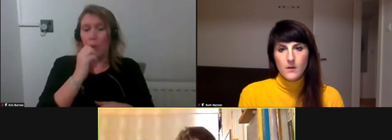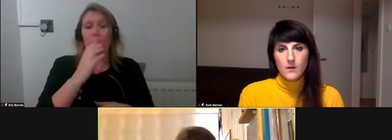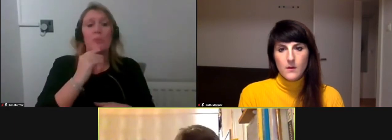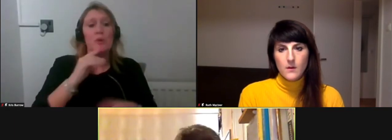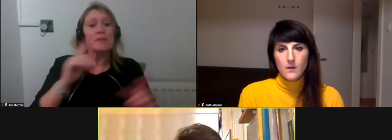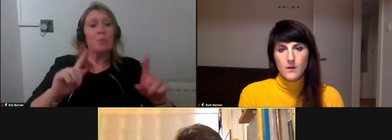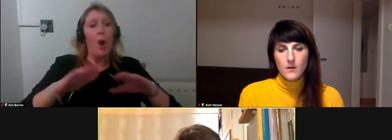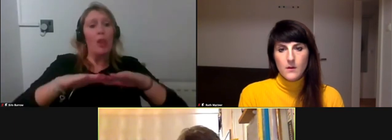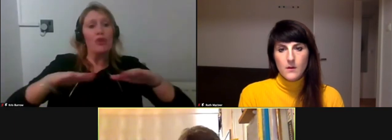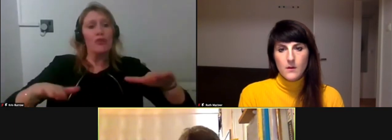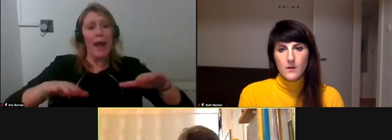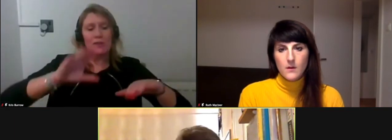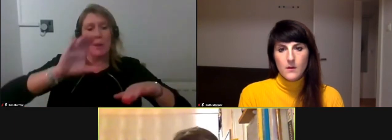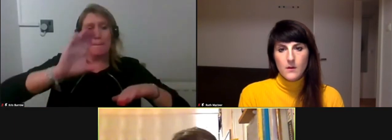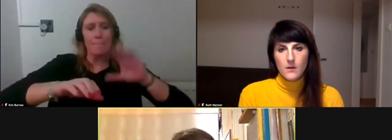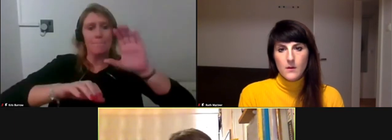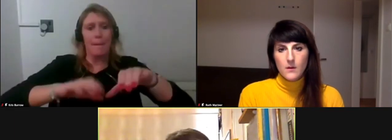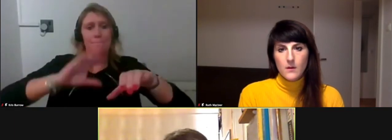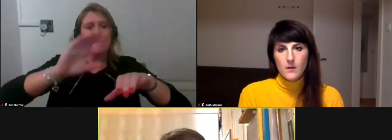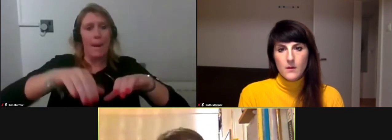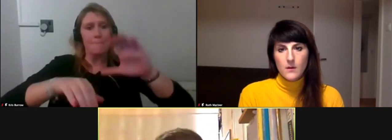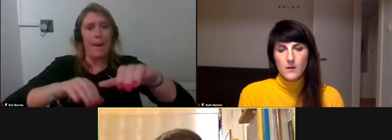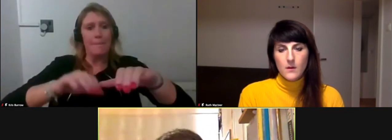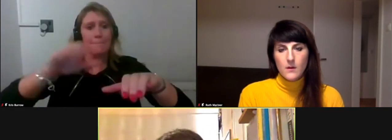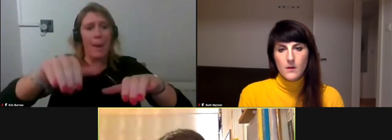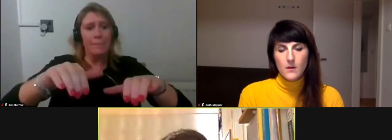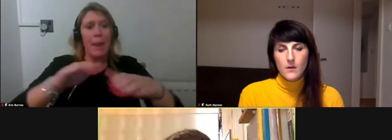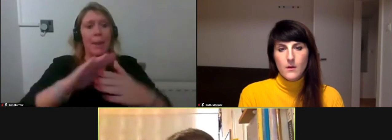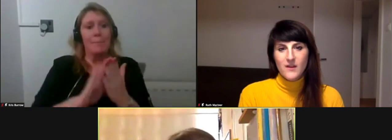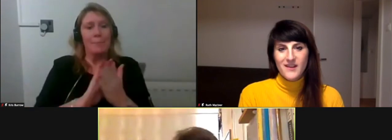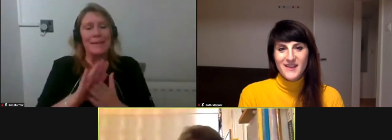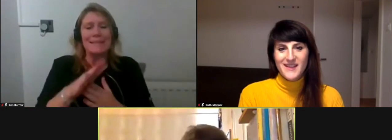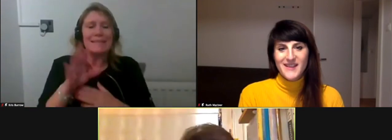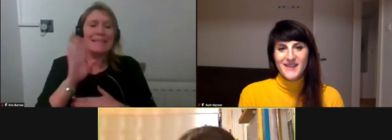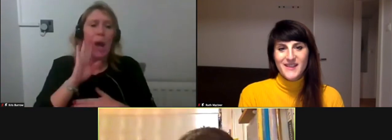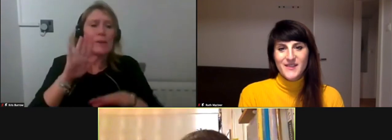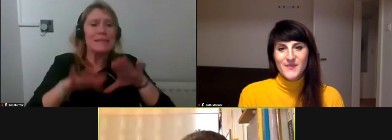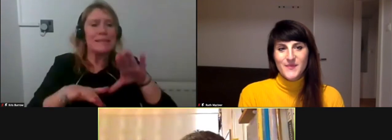ground. I'll just put them on the side.